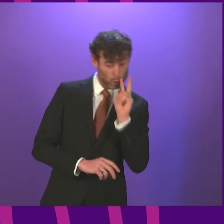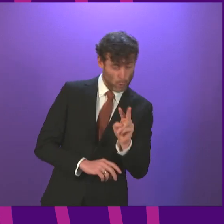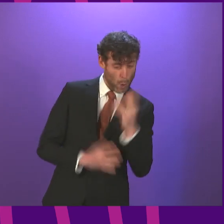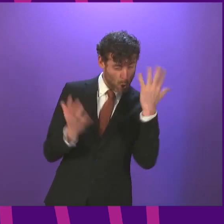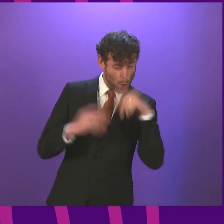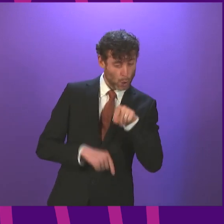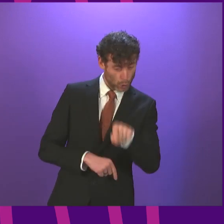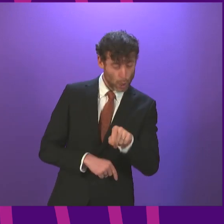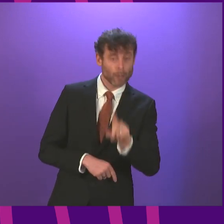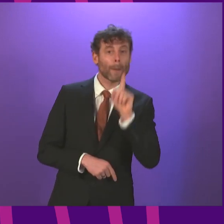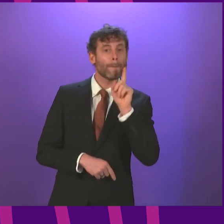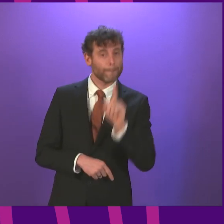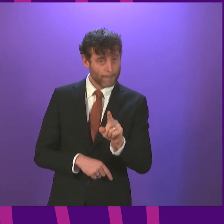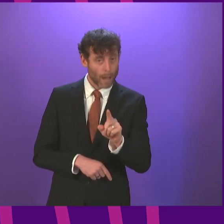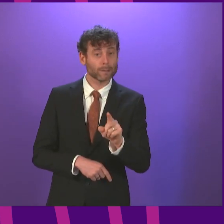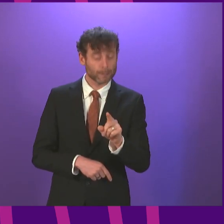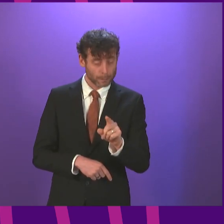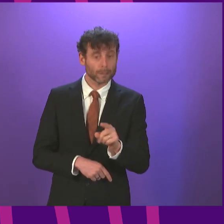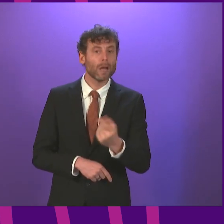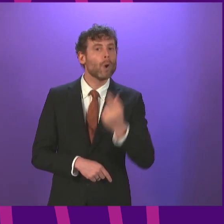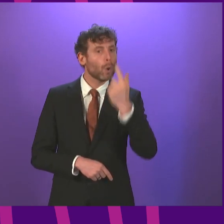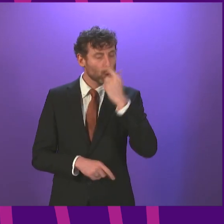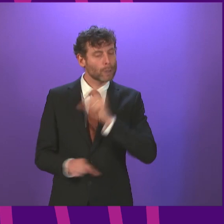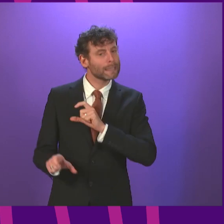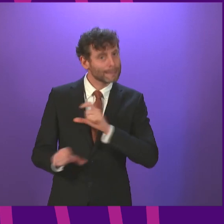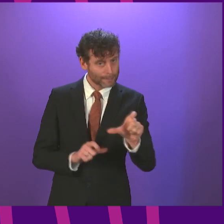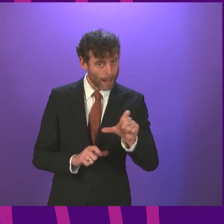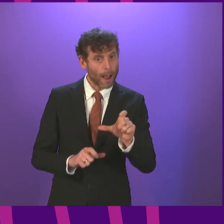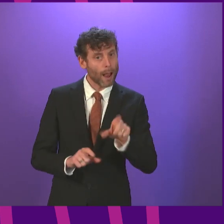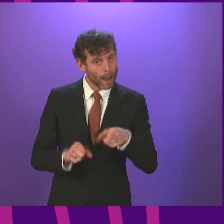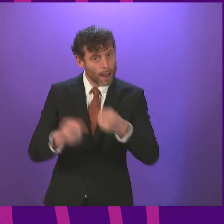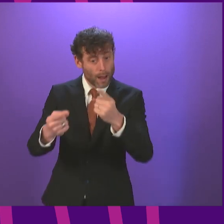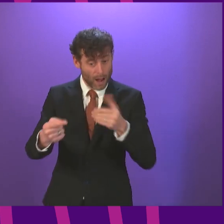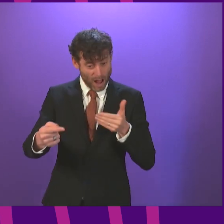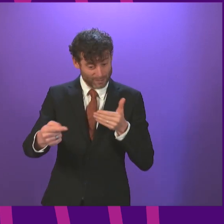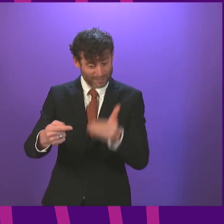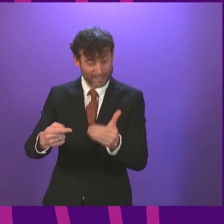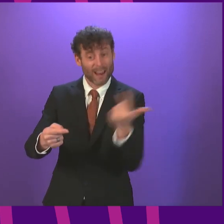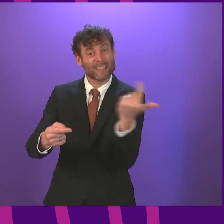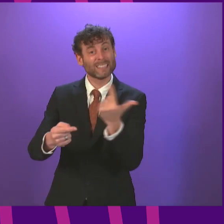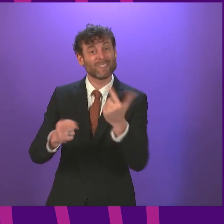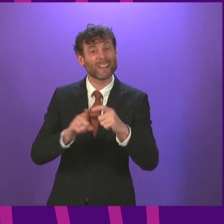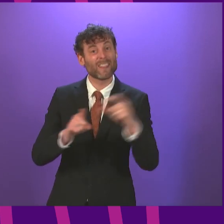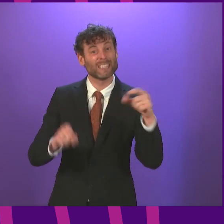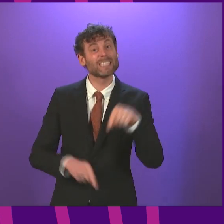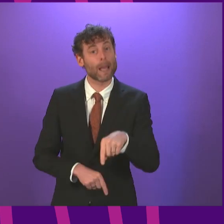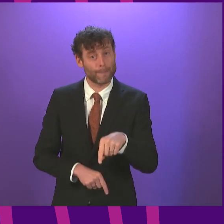statable even by counsel up until, I think, 17 December, and there were wider interests